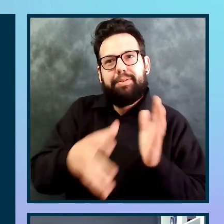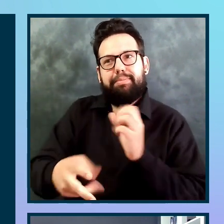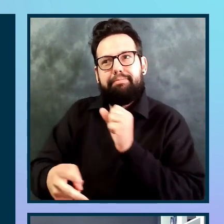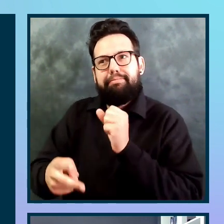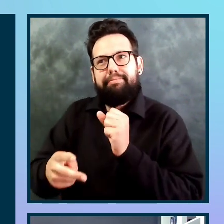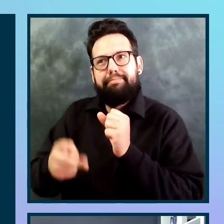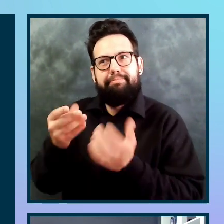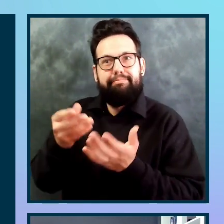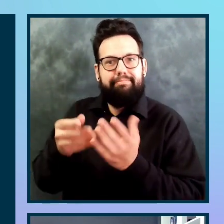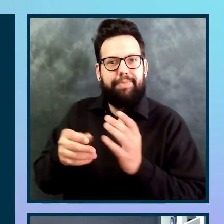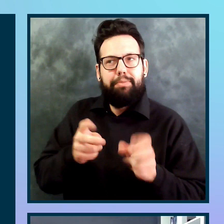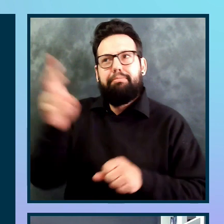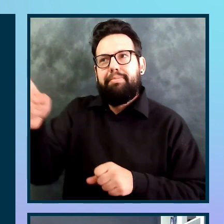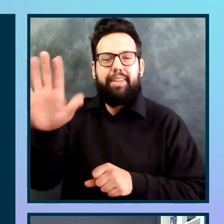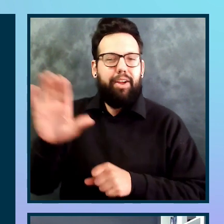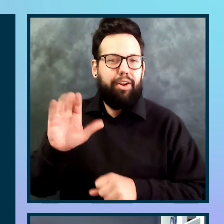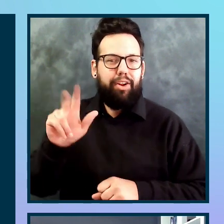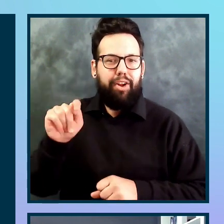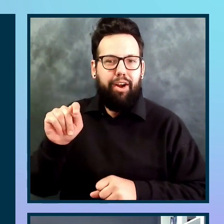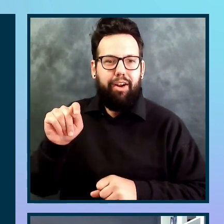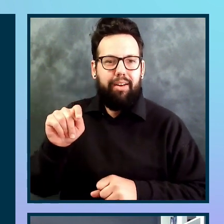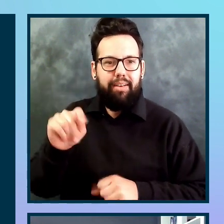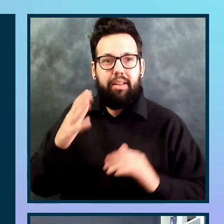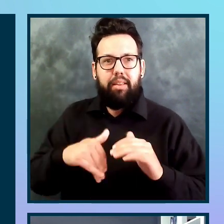those information overloadness, let's make them smaller, simpler.